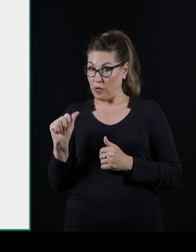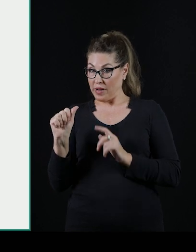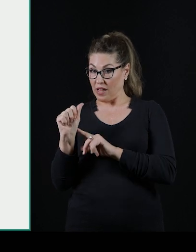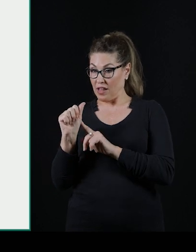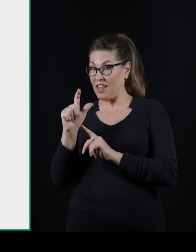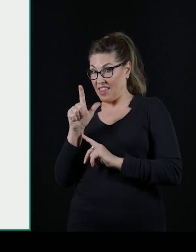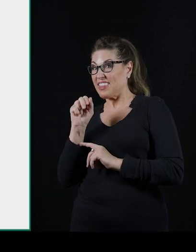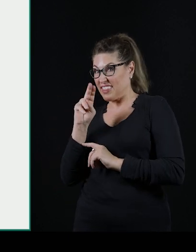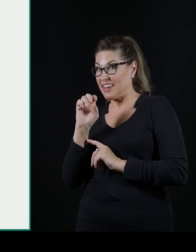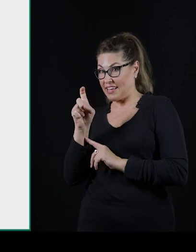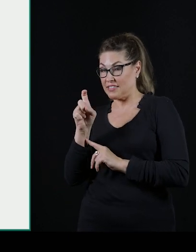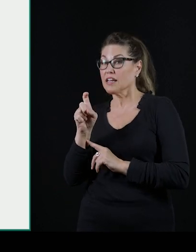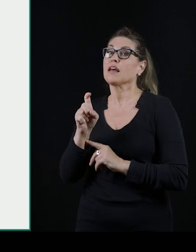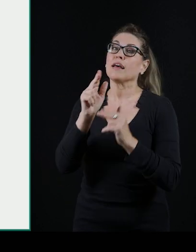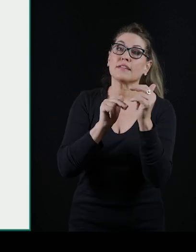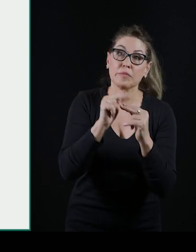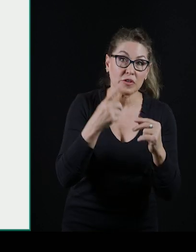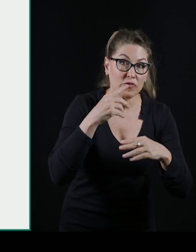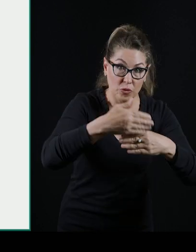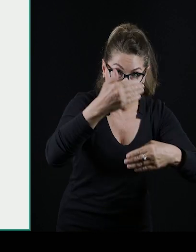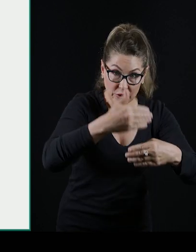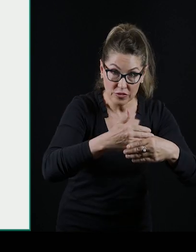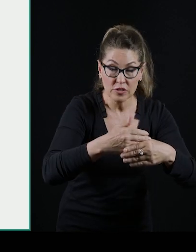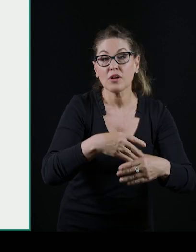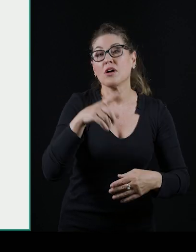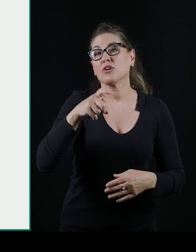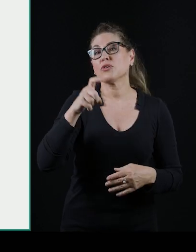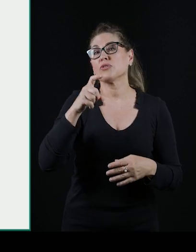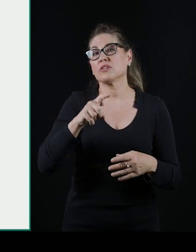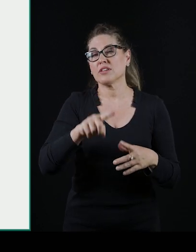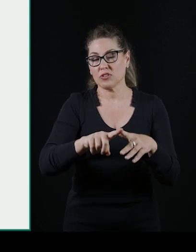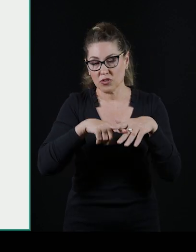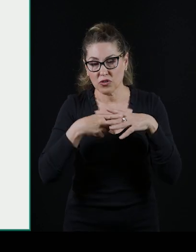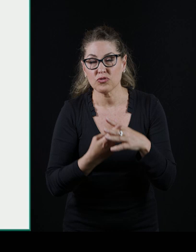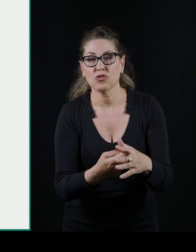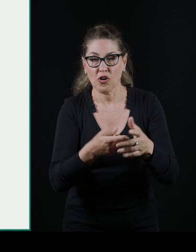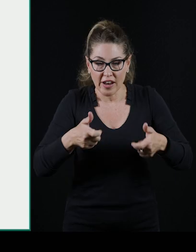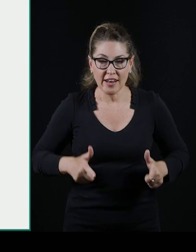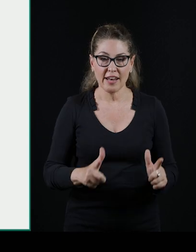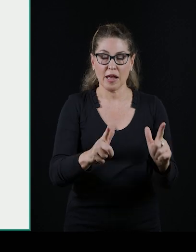therefore to build it on the windows platform you need to enable the windows subsystem for Linux